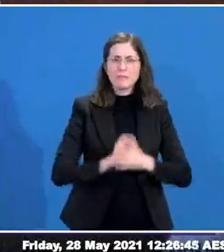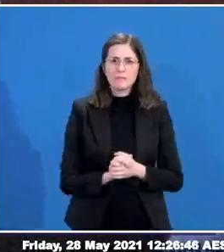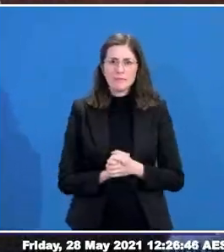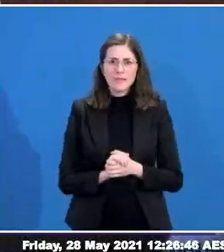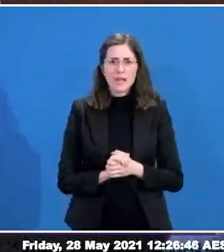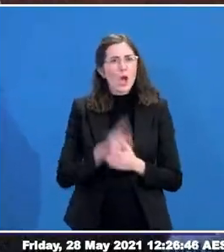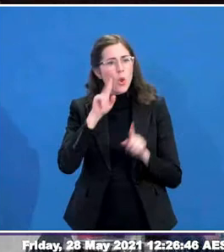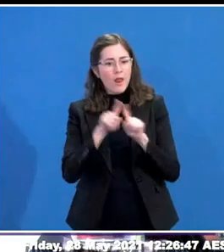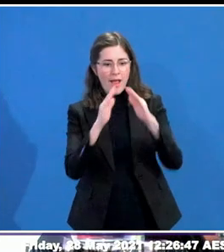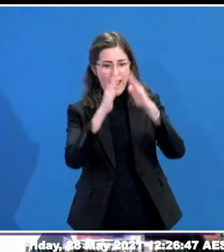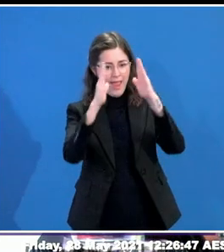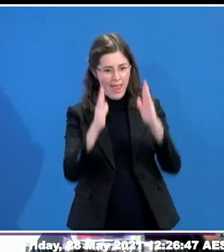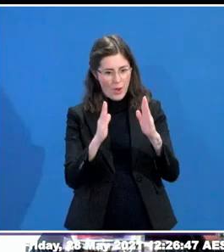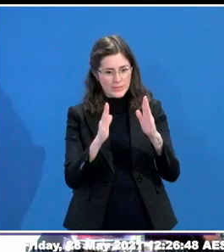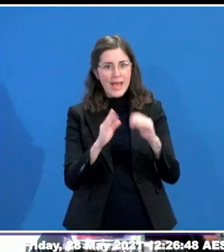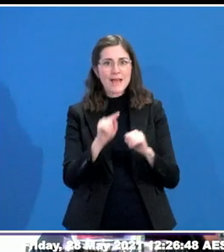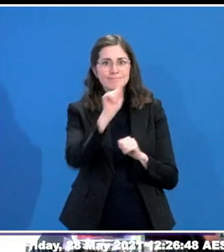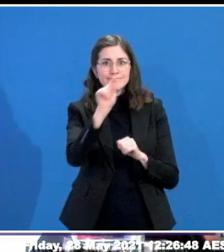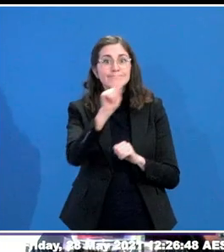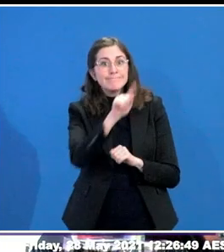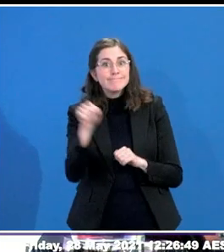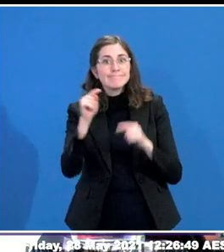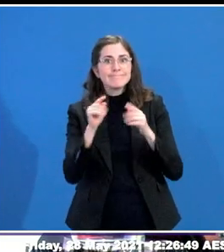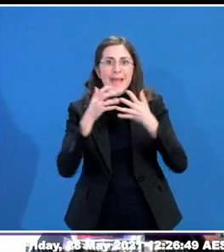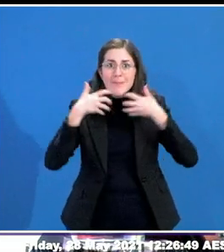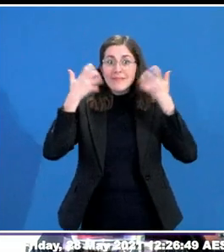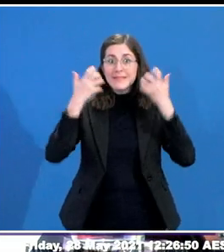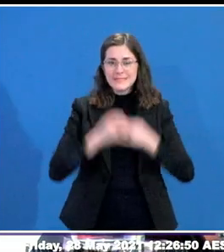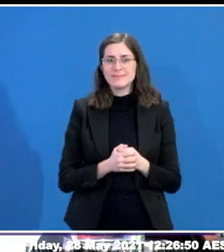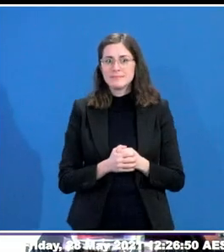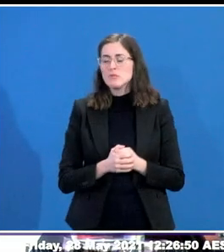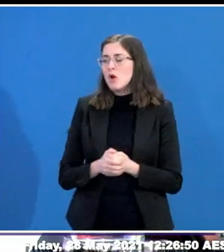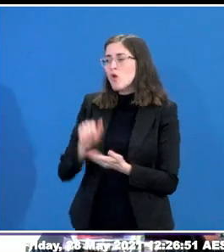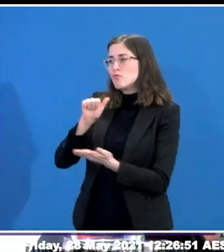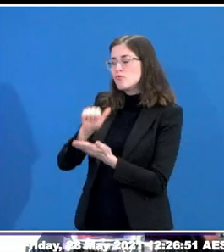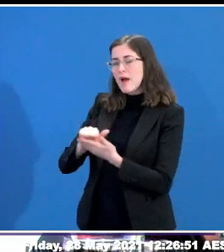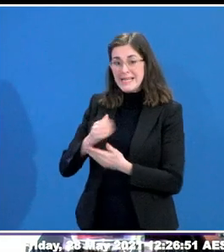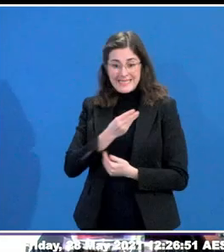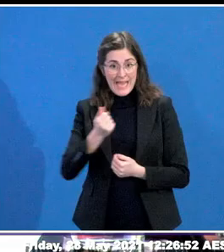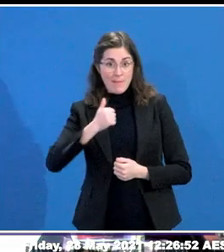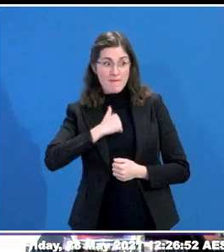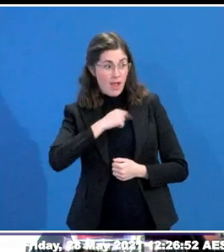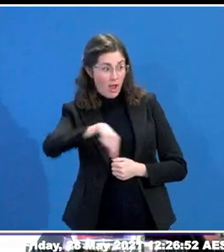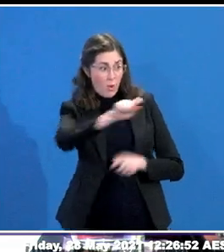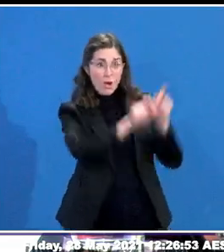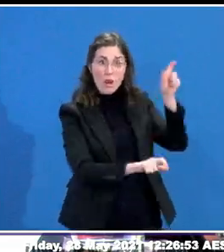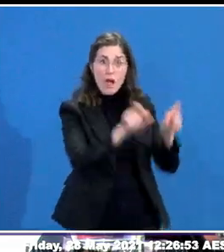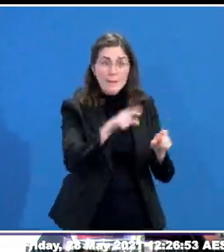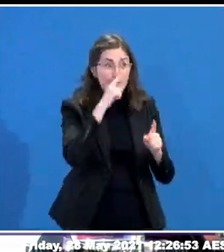We do because we have clients who are non-verbal and we are doing training around that as a representation of people to report.